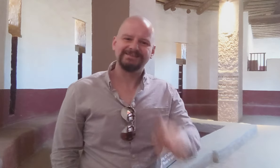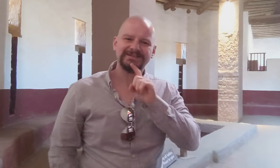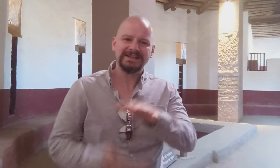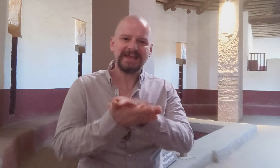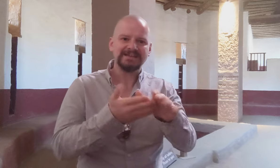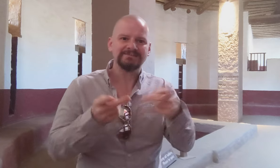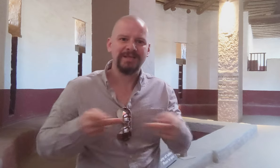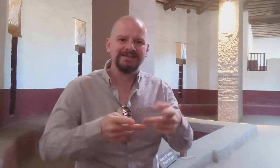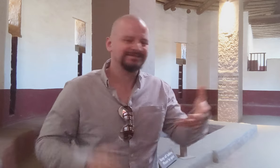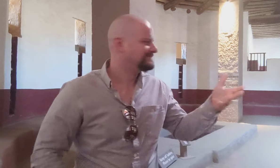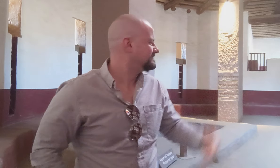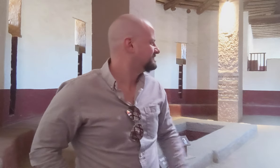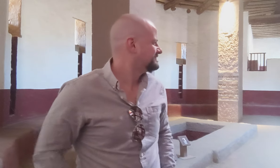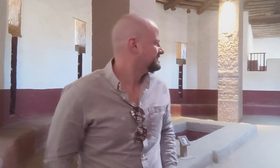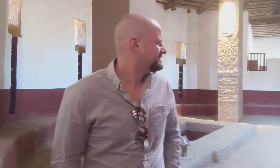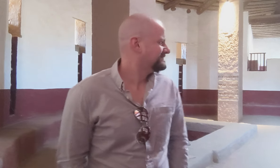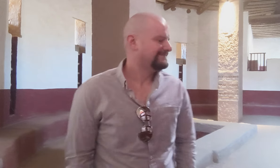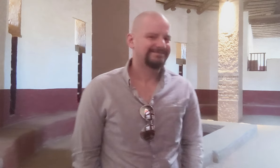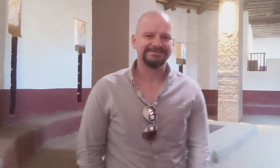It was a nice place.